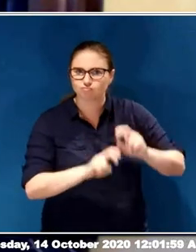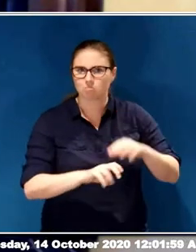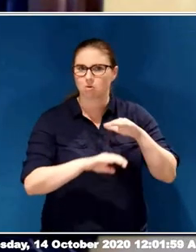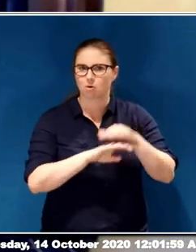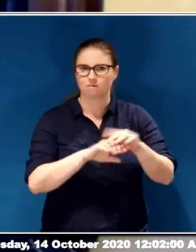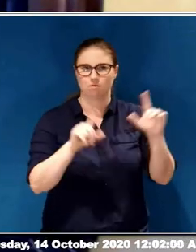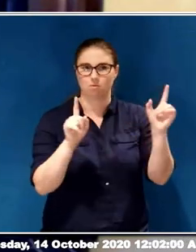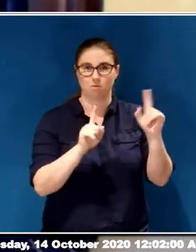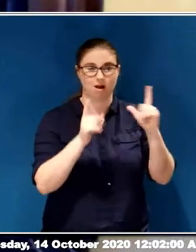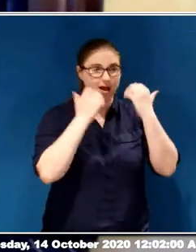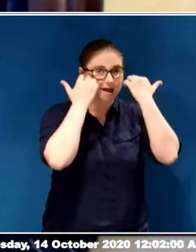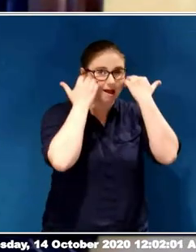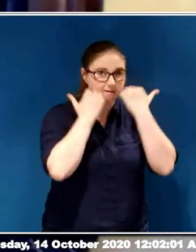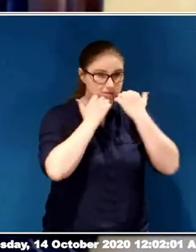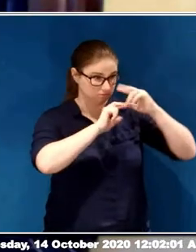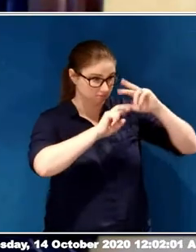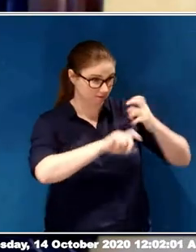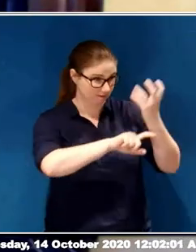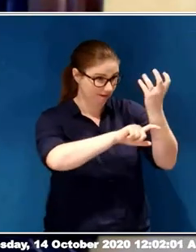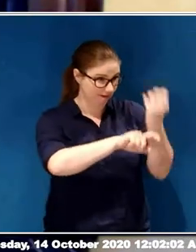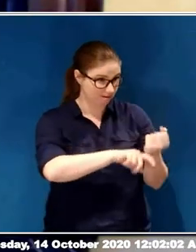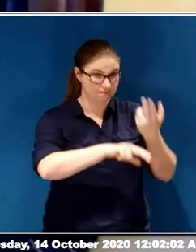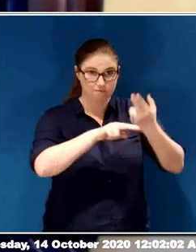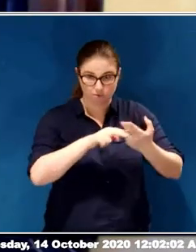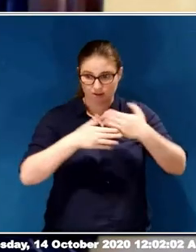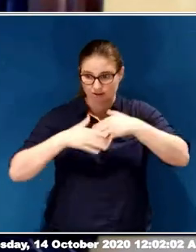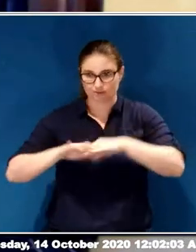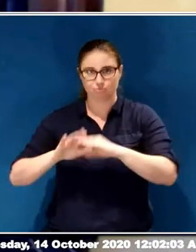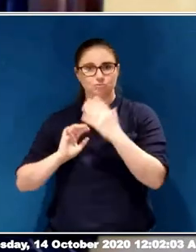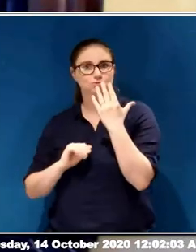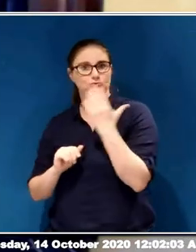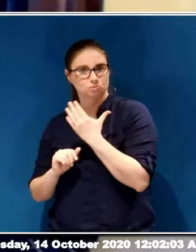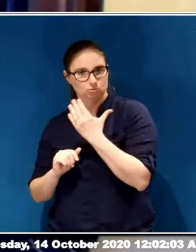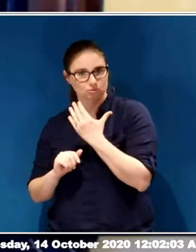particular attention to students with disability. Thank you.